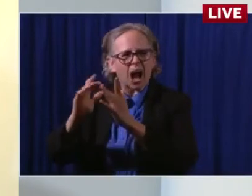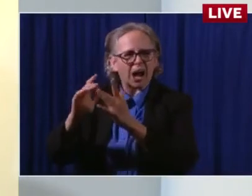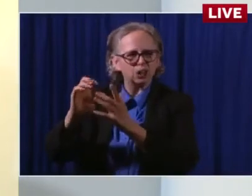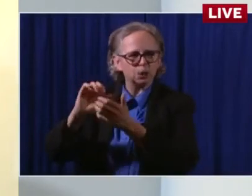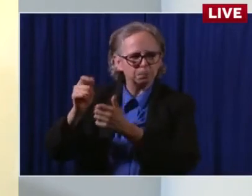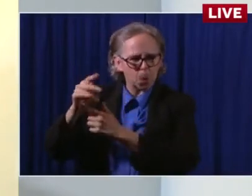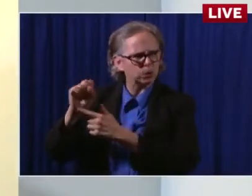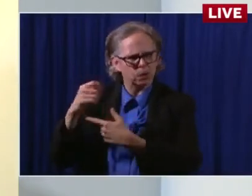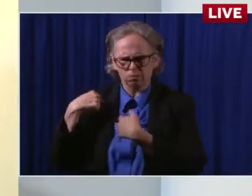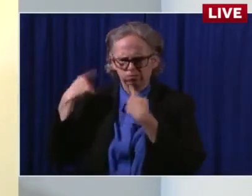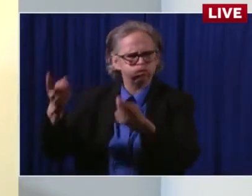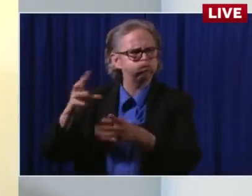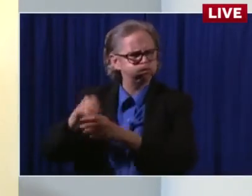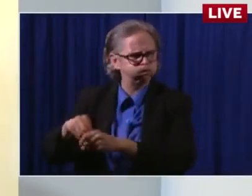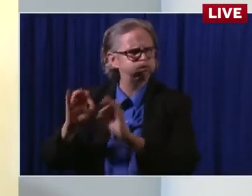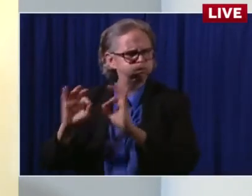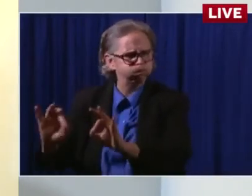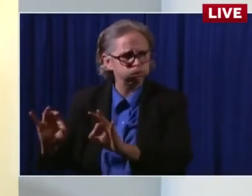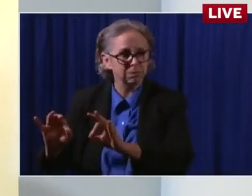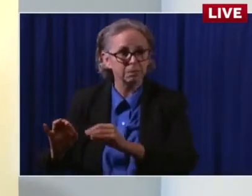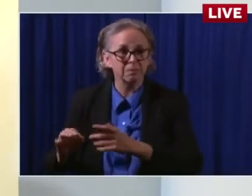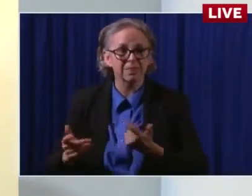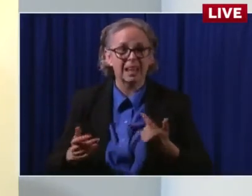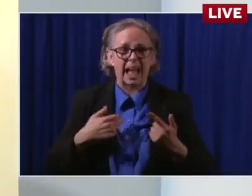MANY NONCONTACT SPORTS HAVE BEEN ACTIVE.